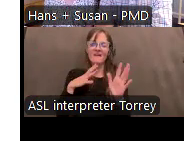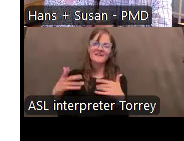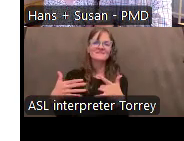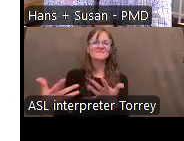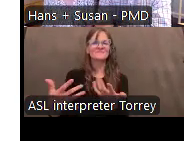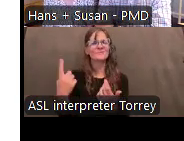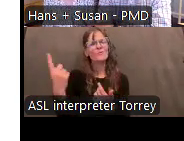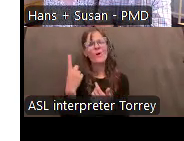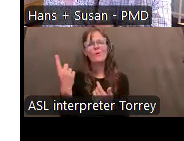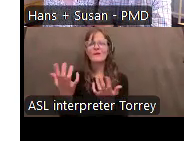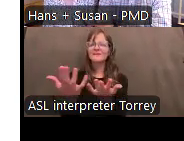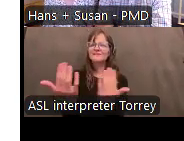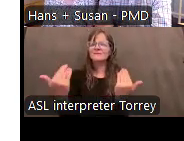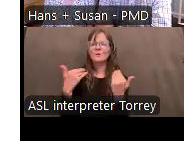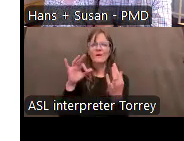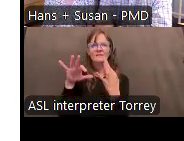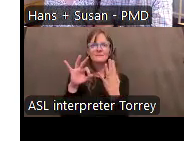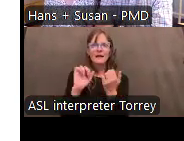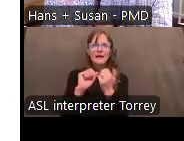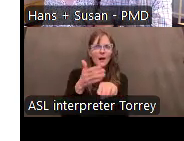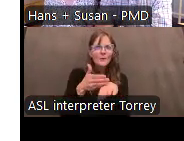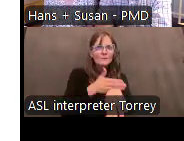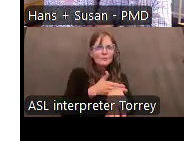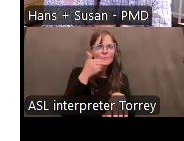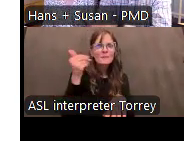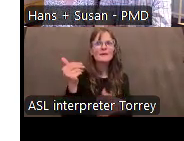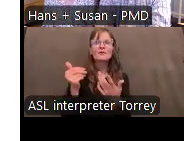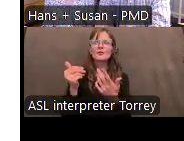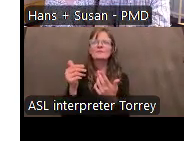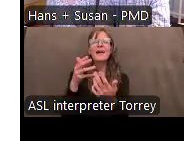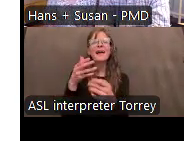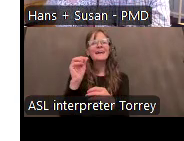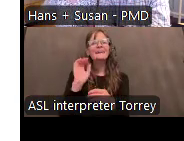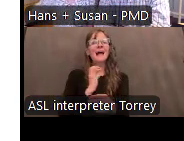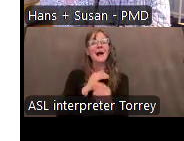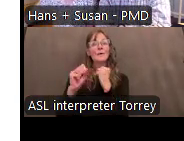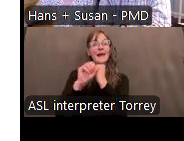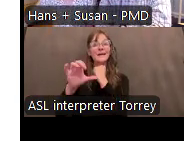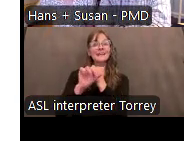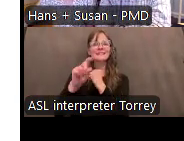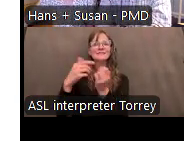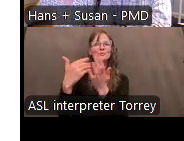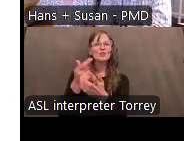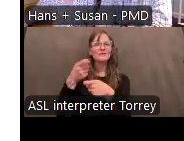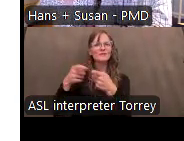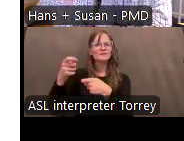and freshening our messages so that people are not bored with the message, that we always have new content, new videos.